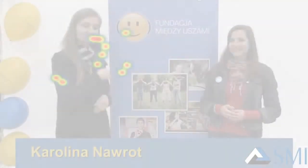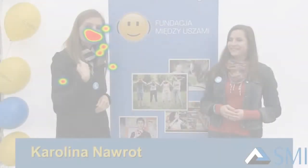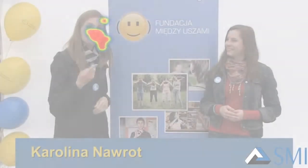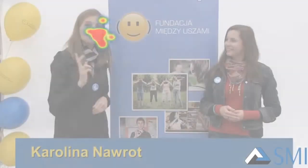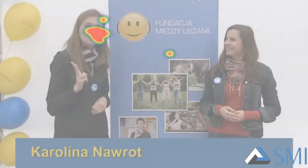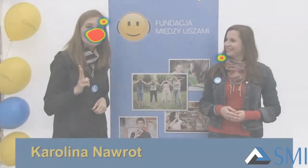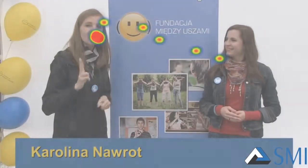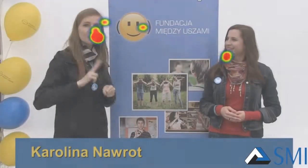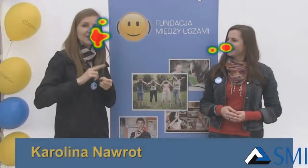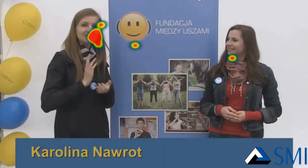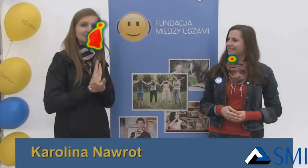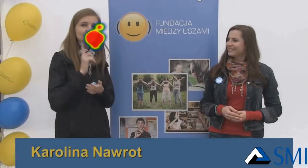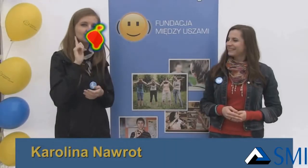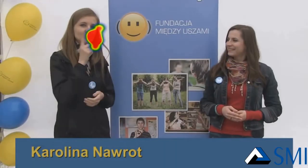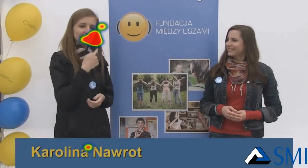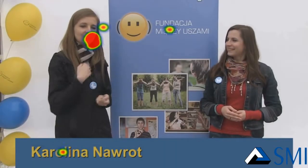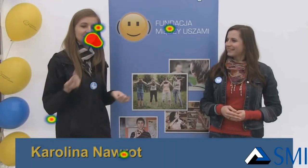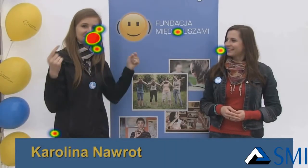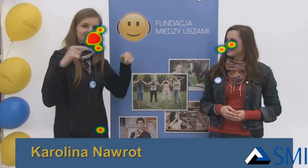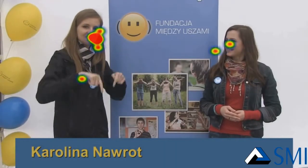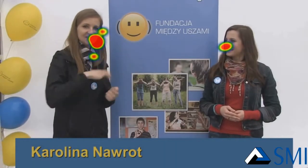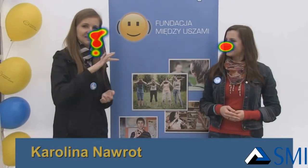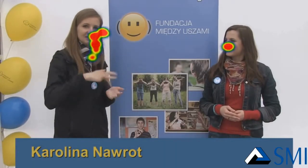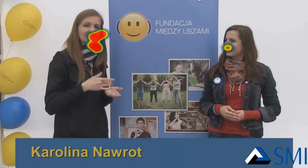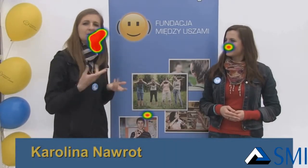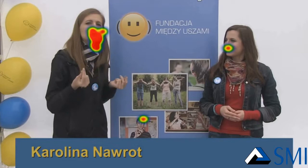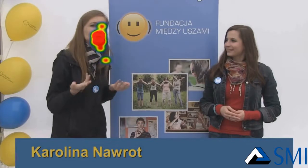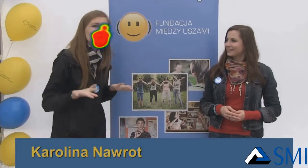Additional images appearing during the footage,